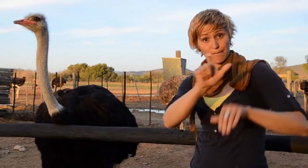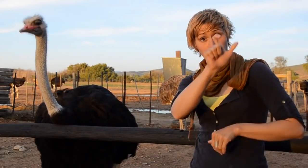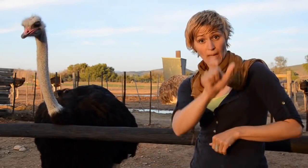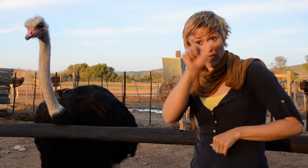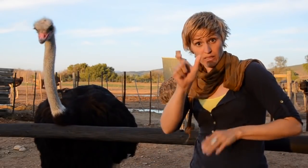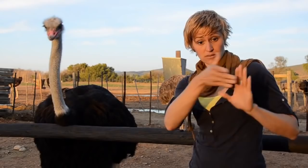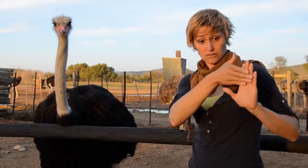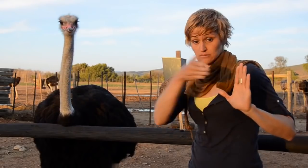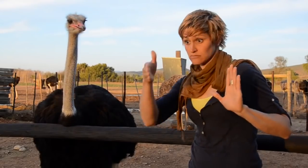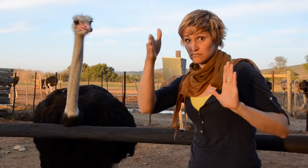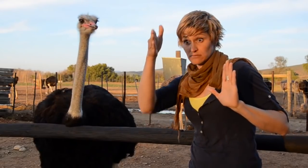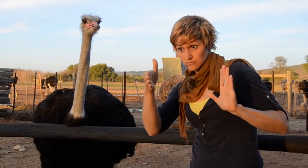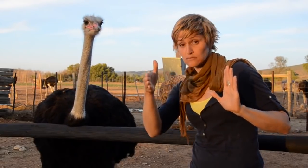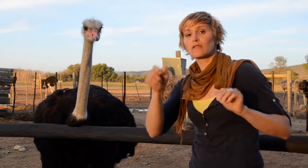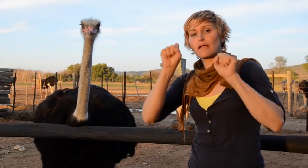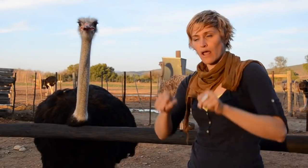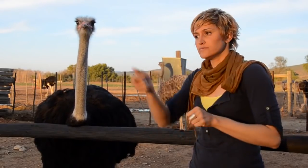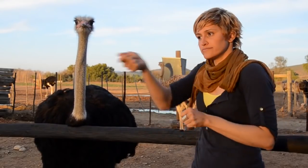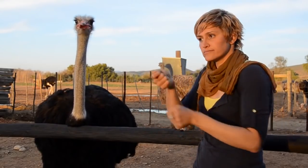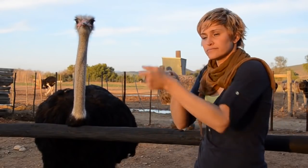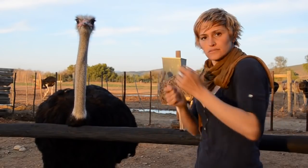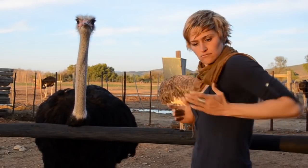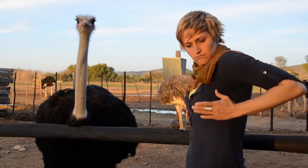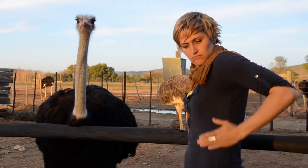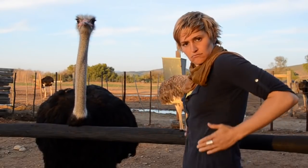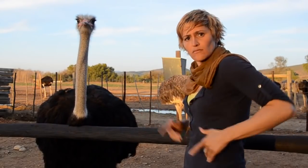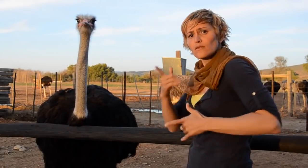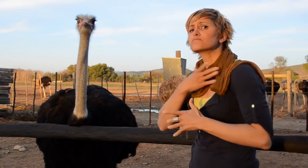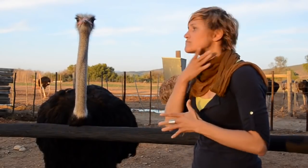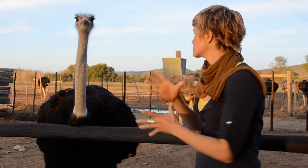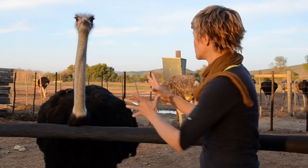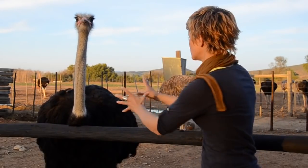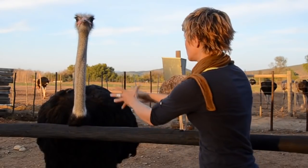Every 8 months, plucking can be done, and